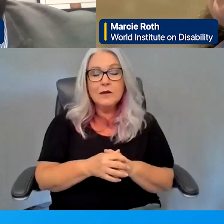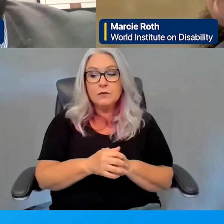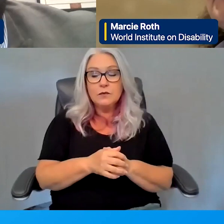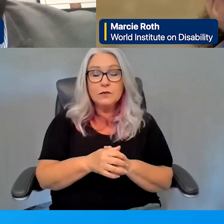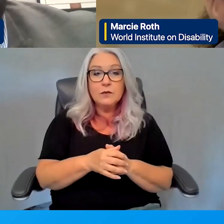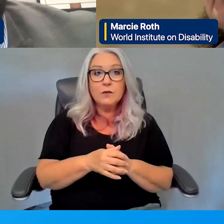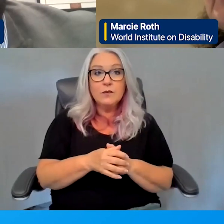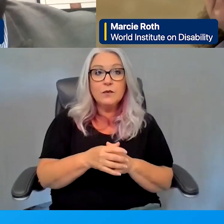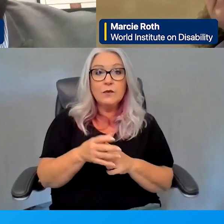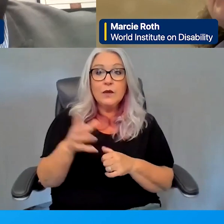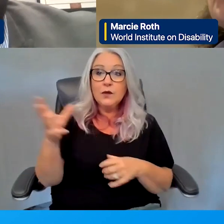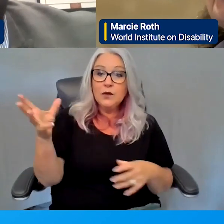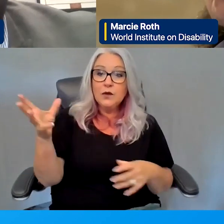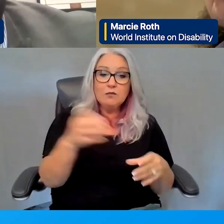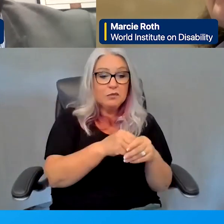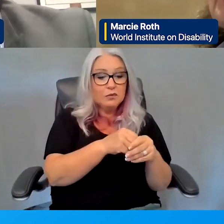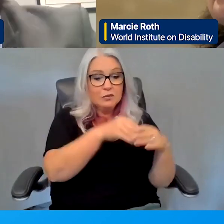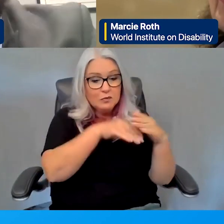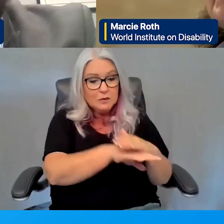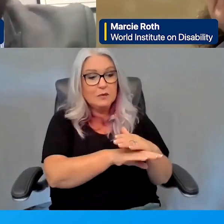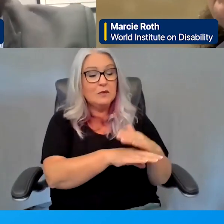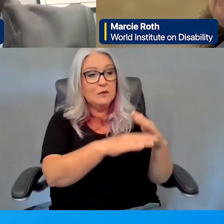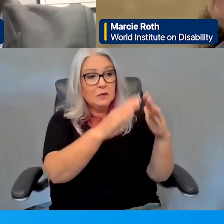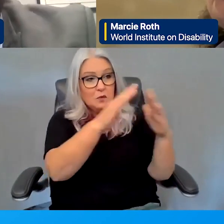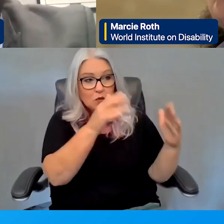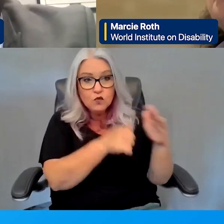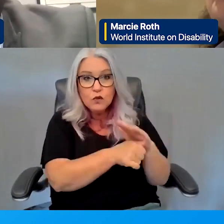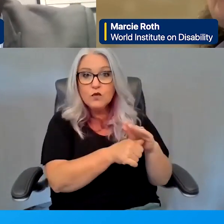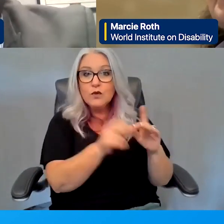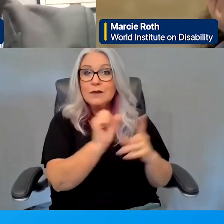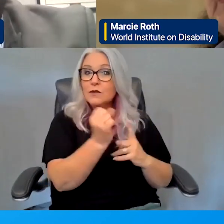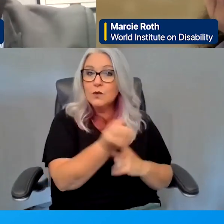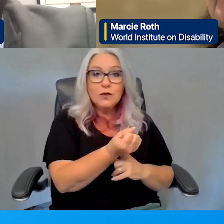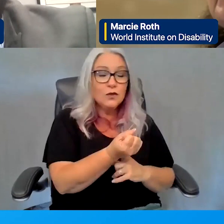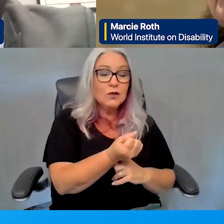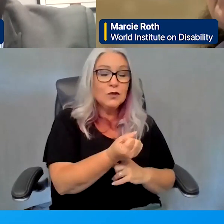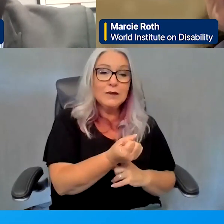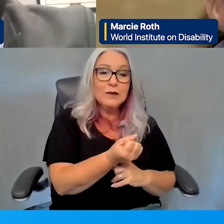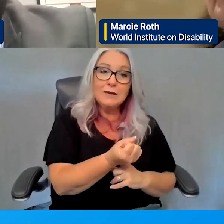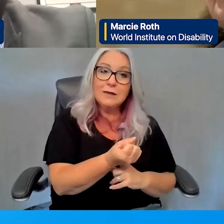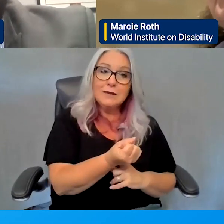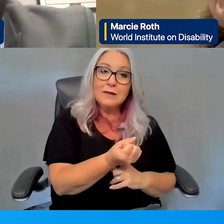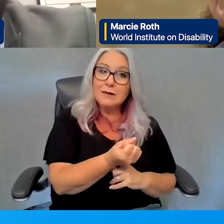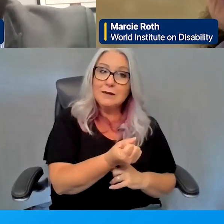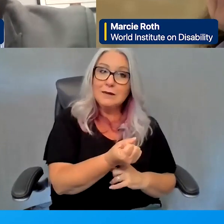situations in which they are not able to receive a personal